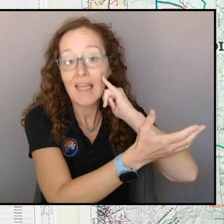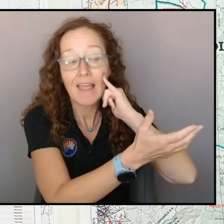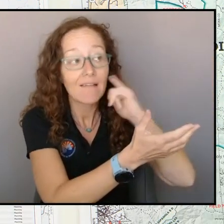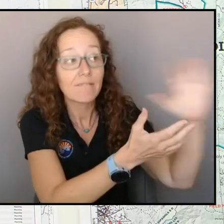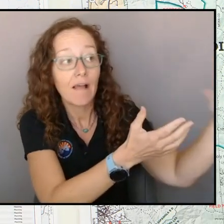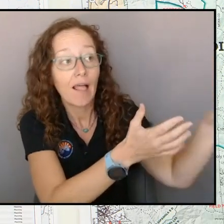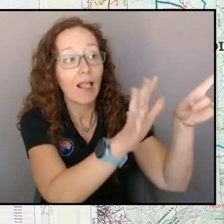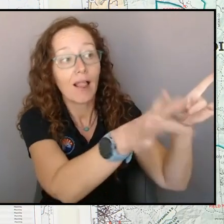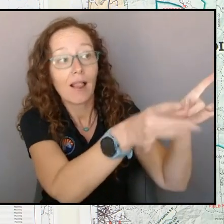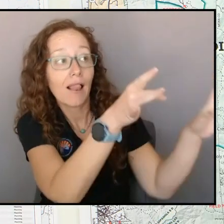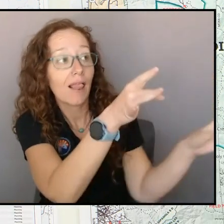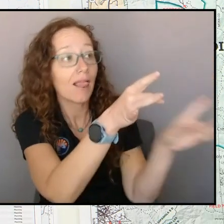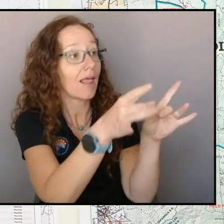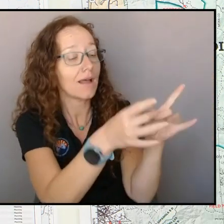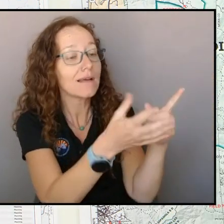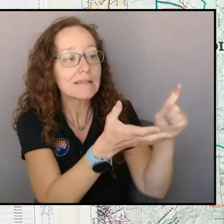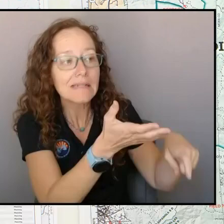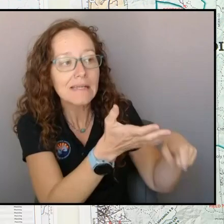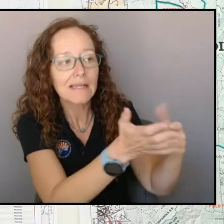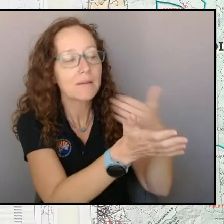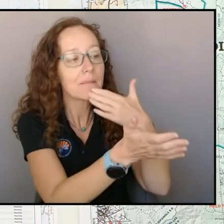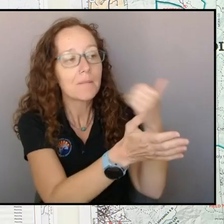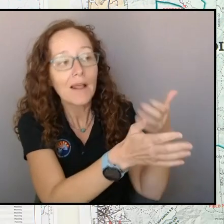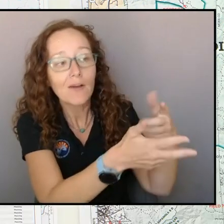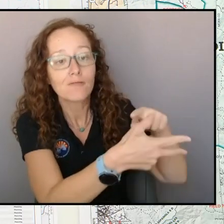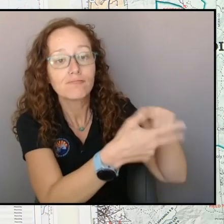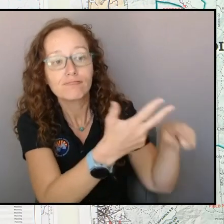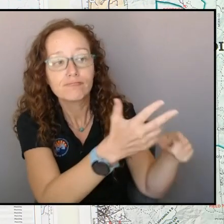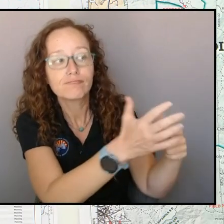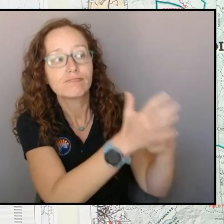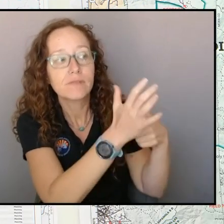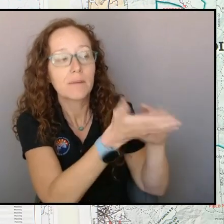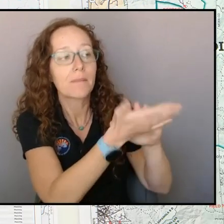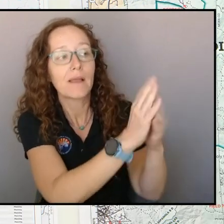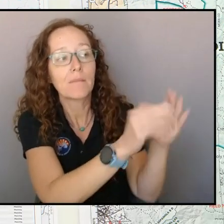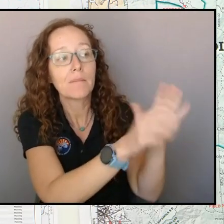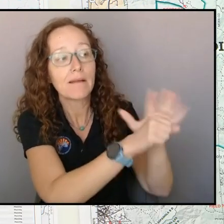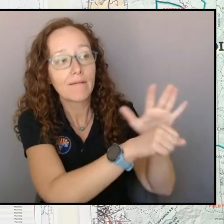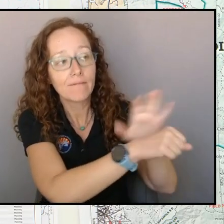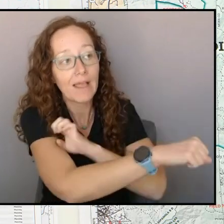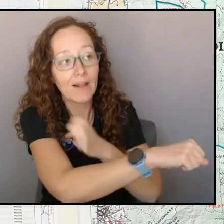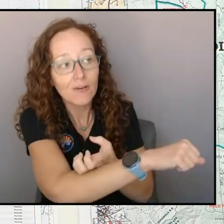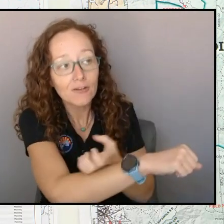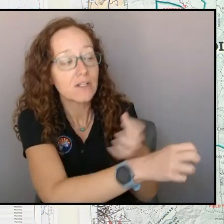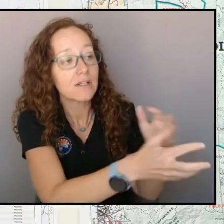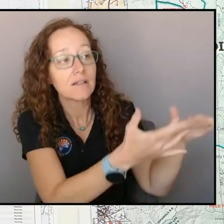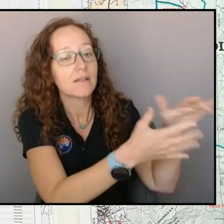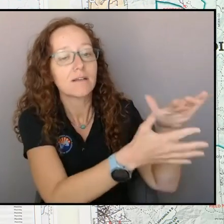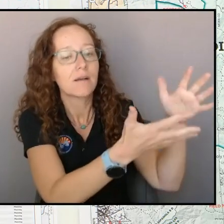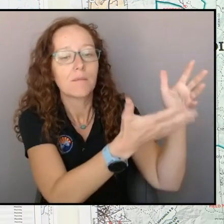don't have the energy to make it into that more favorable environment, the more likely thing is is that they'd get out